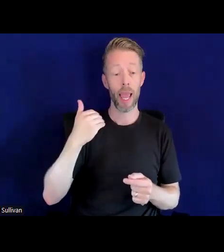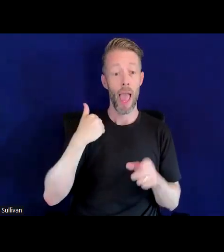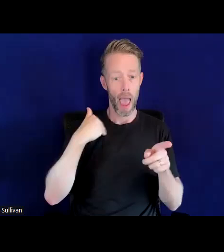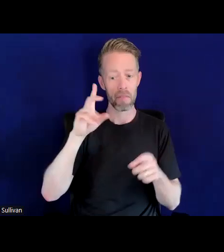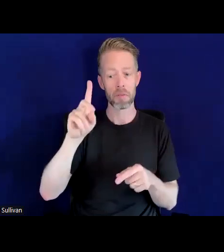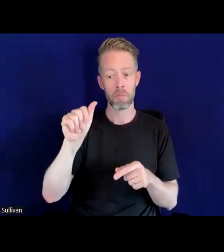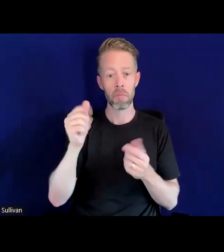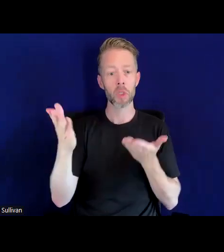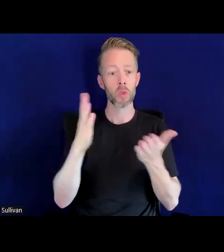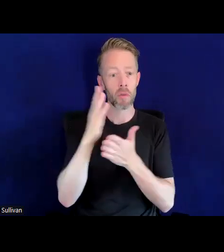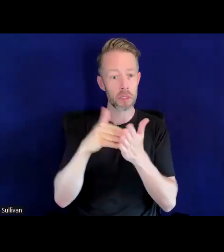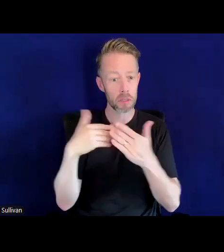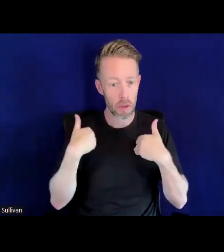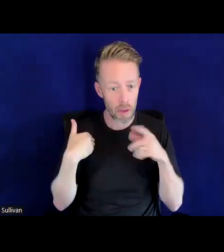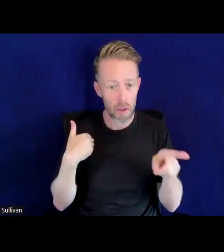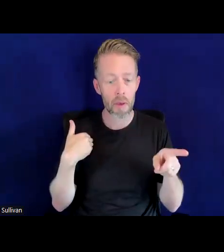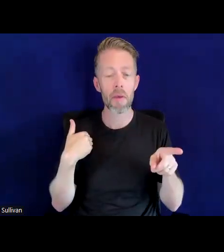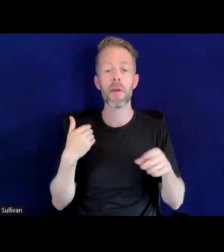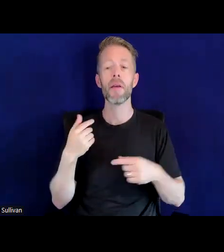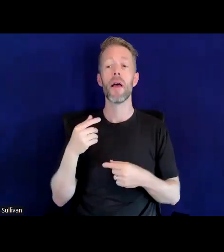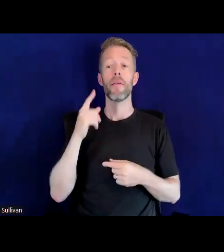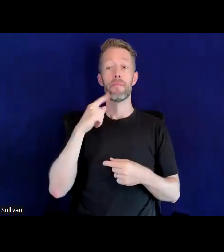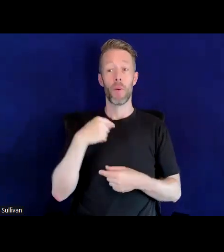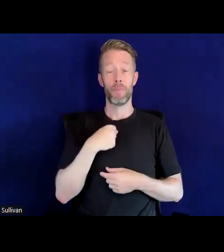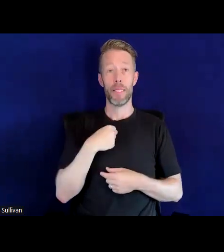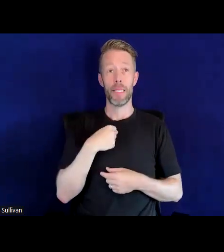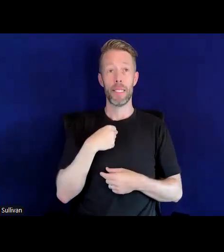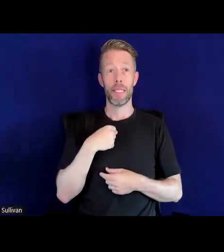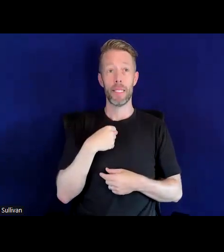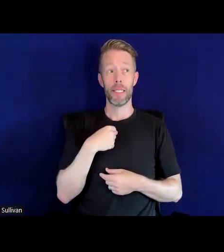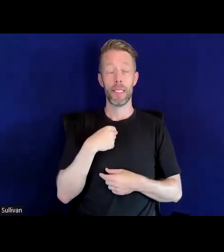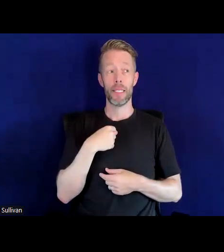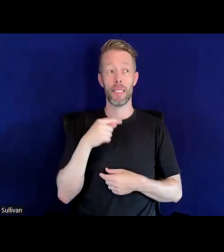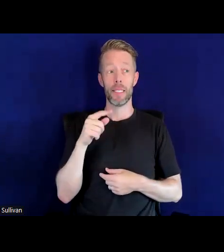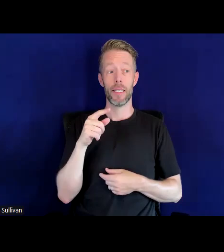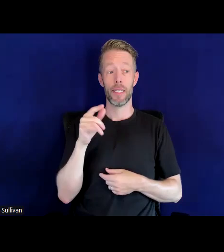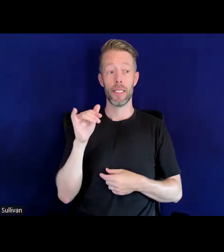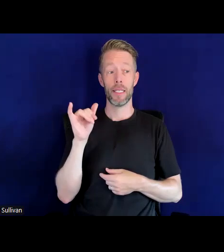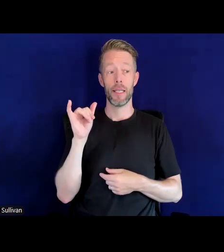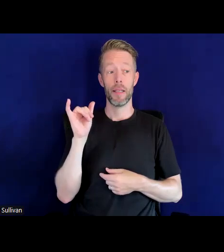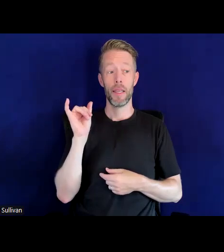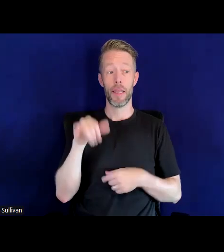disability services center and for me, personally, that was a lot of the beginning of my